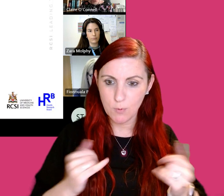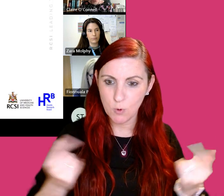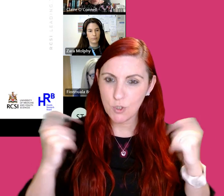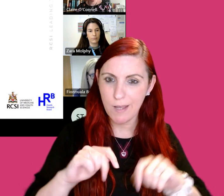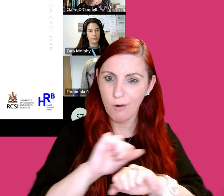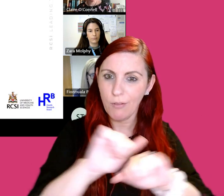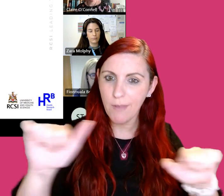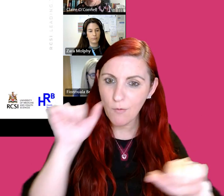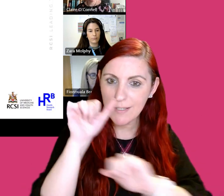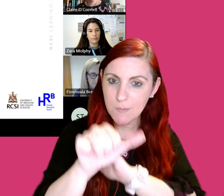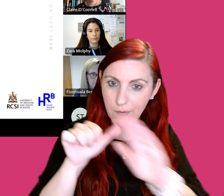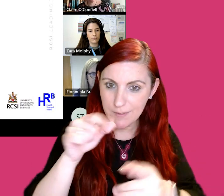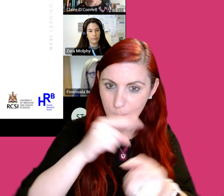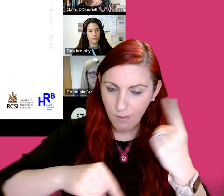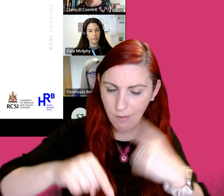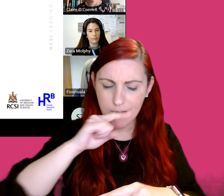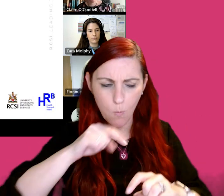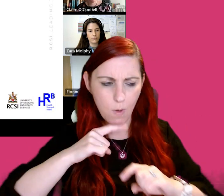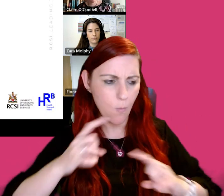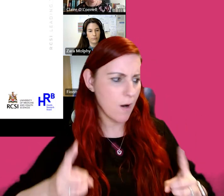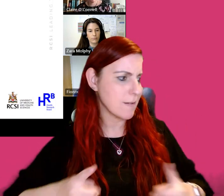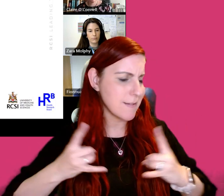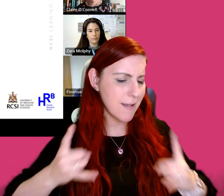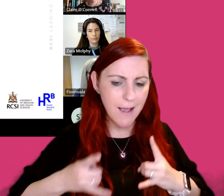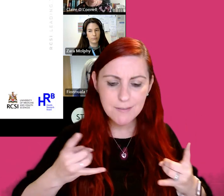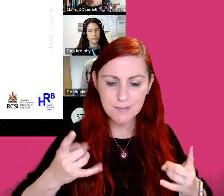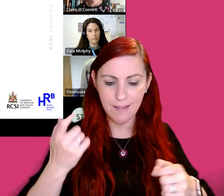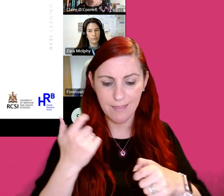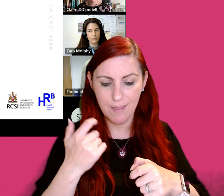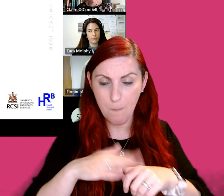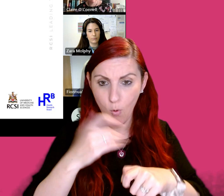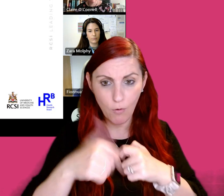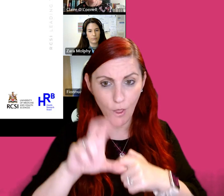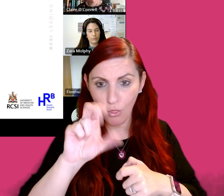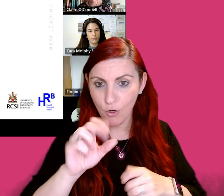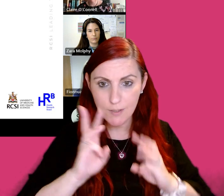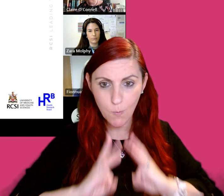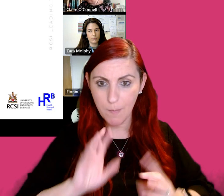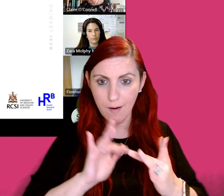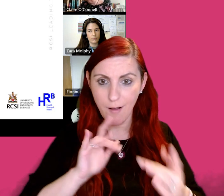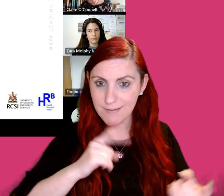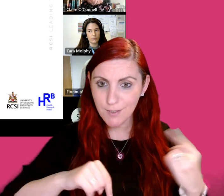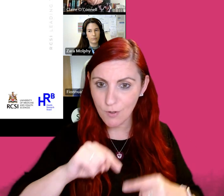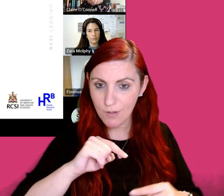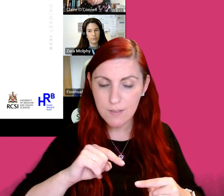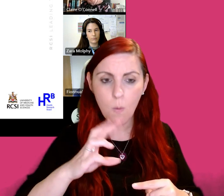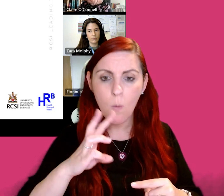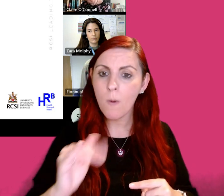uh we were delighted that more than 30 women got in touch because basically we were asking